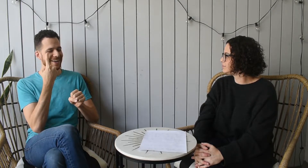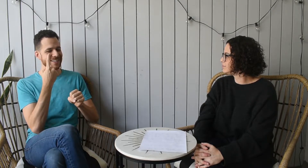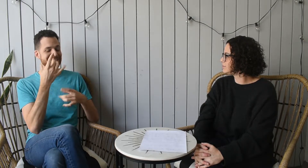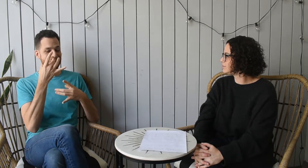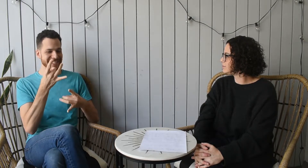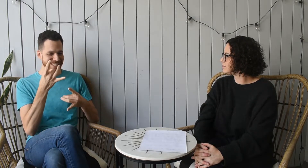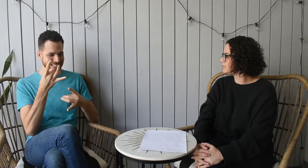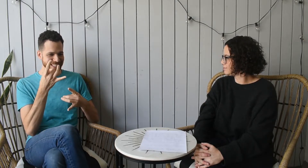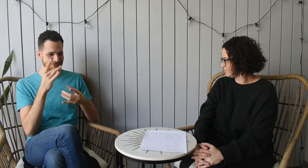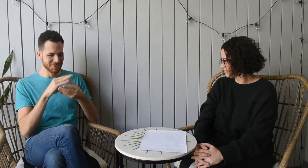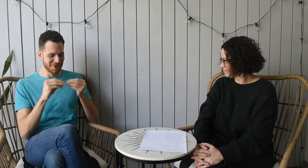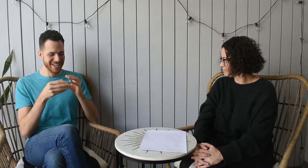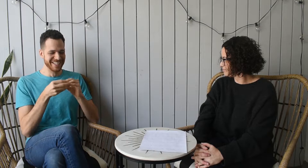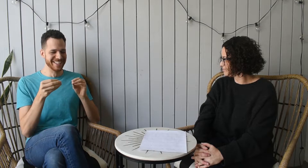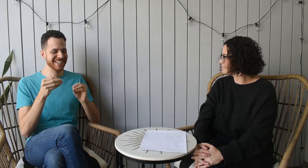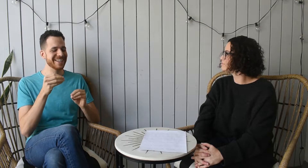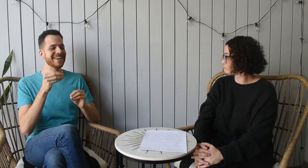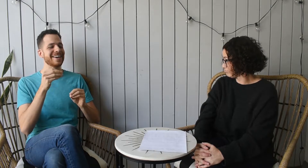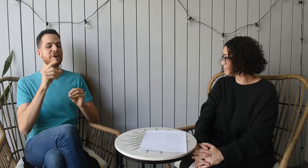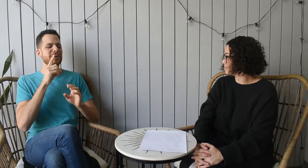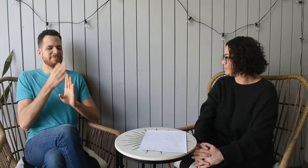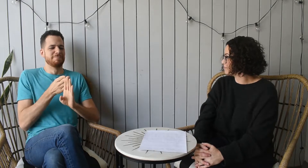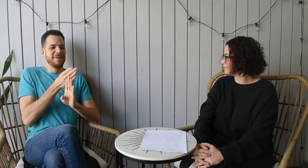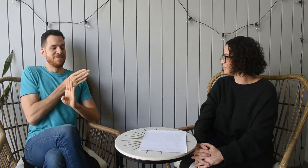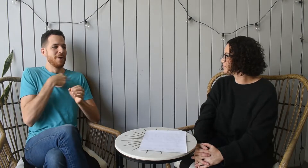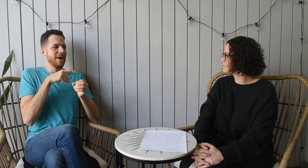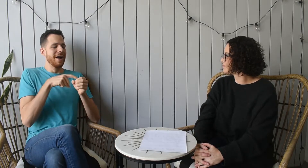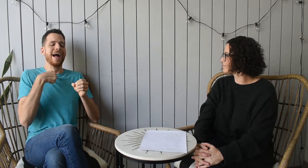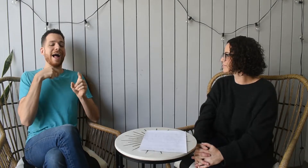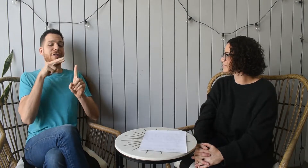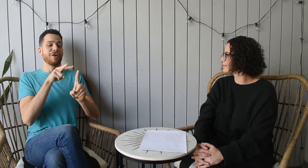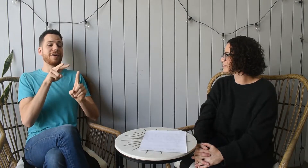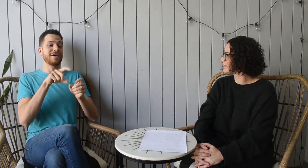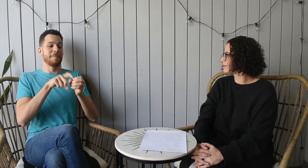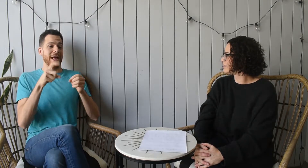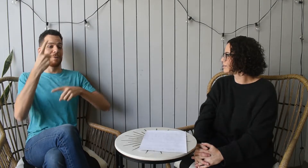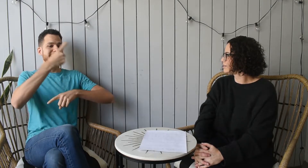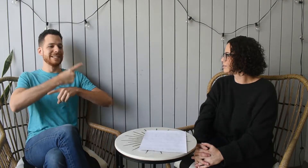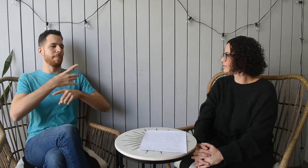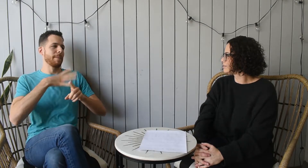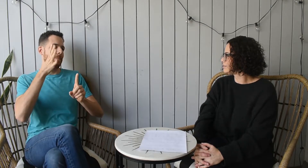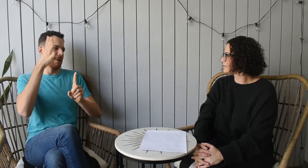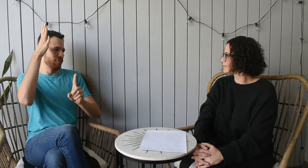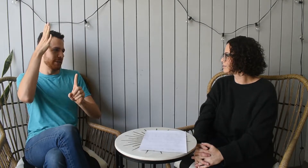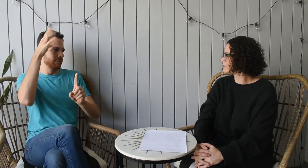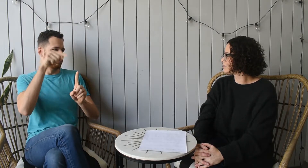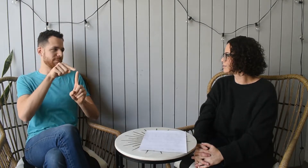It's a bit of an interesting story. Before that, I look at my coming out day as the day I came out to my parents. That is the official day.